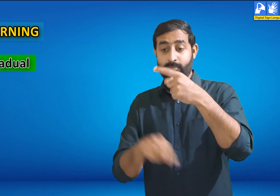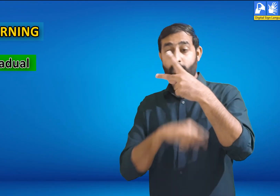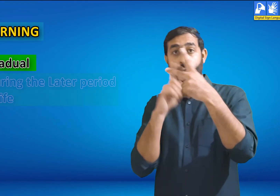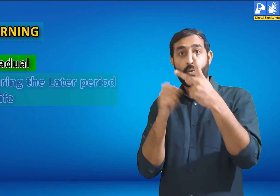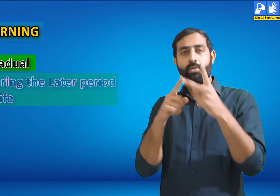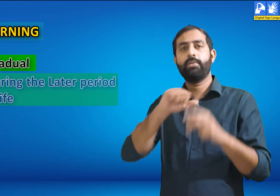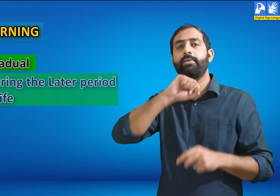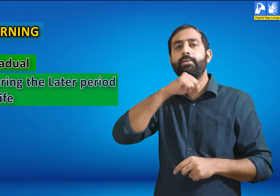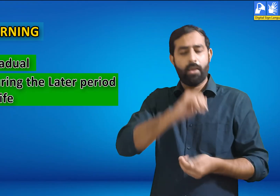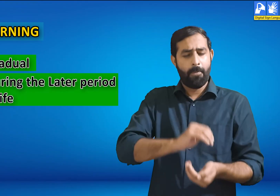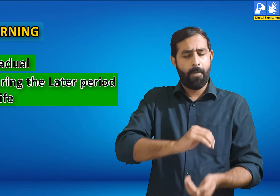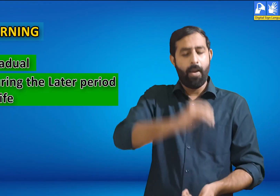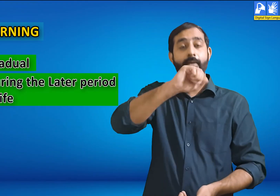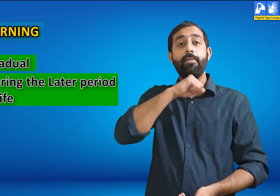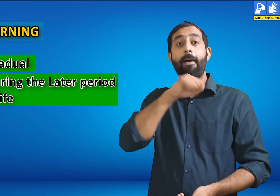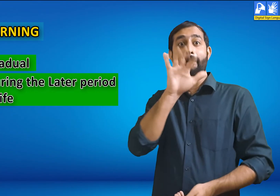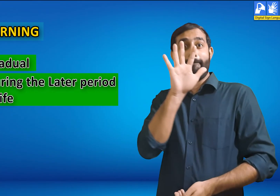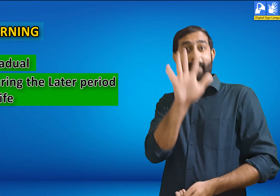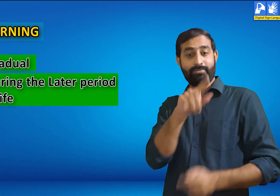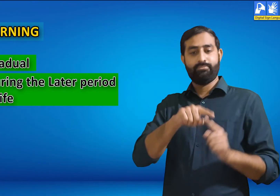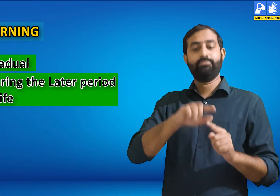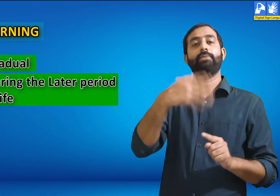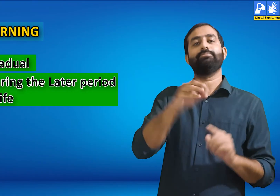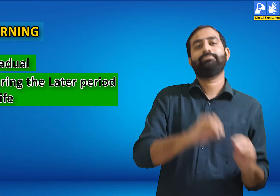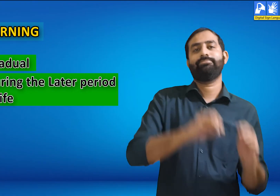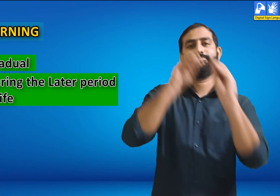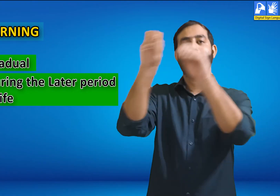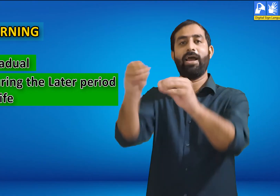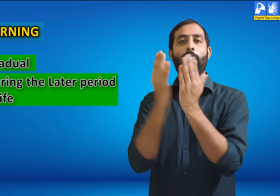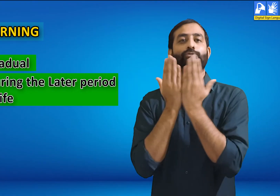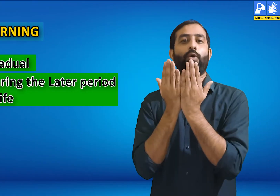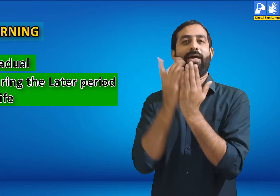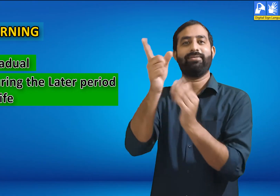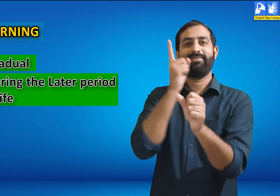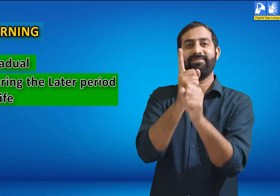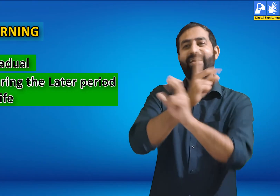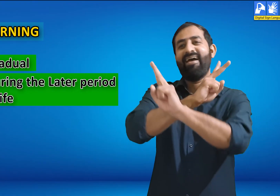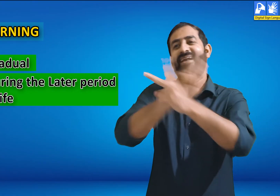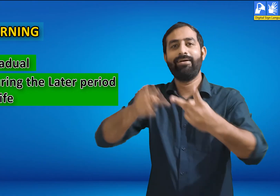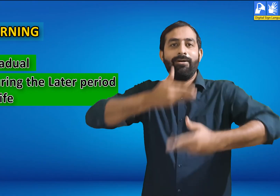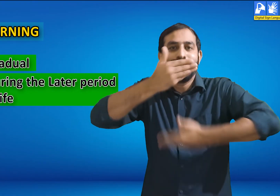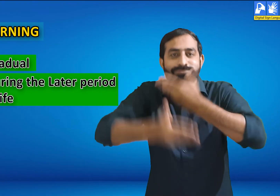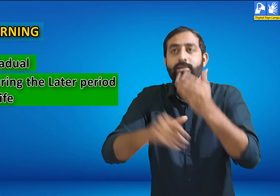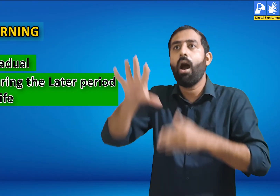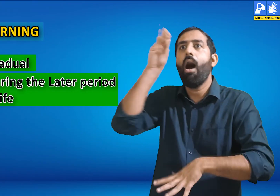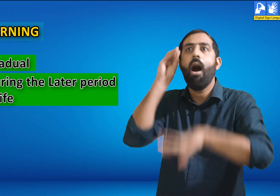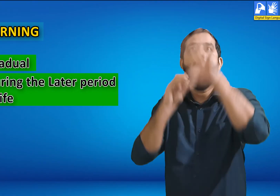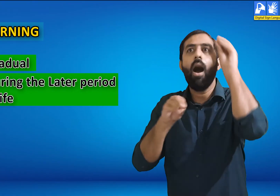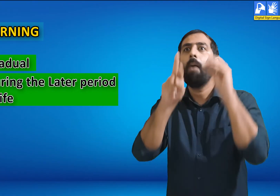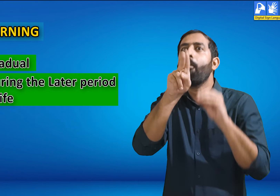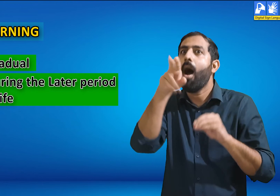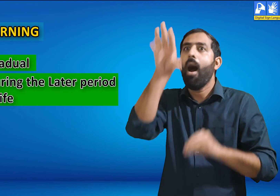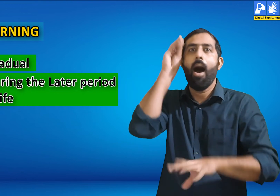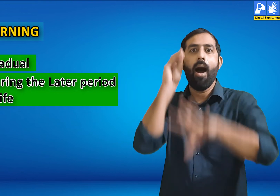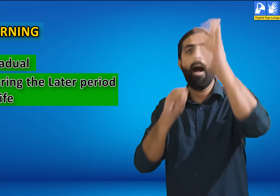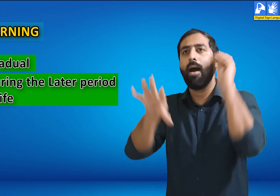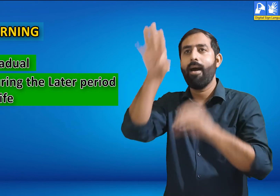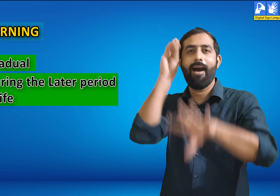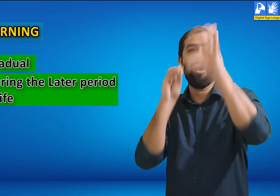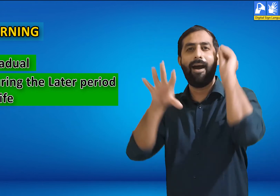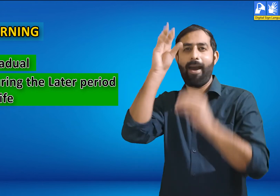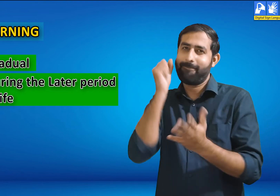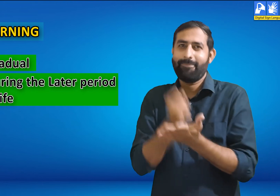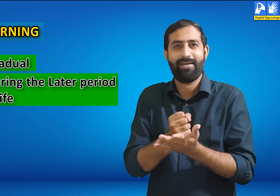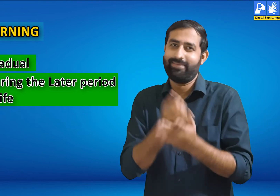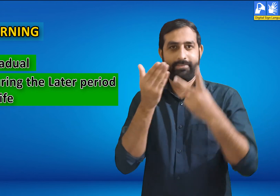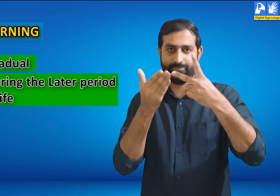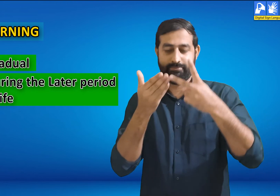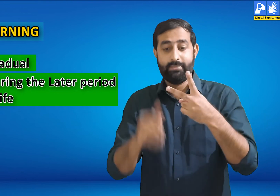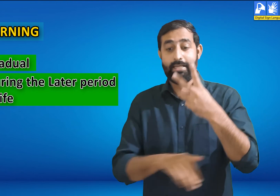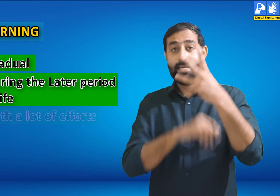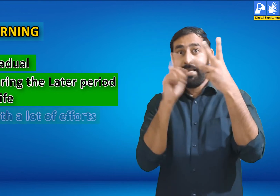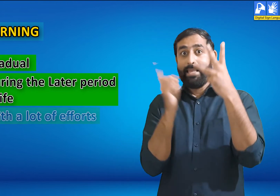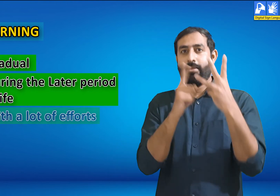Second point, it takes place during the later period of life usually when a child is out into school.